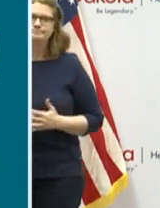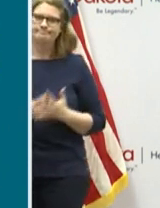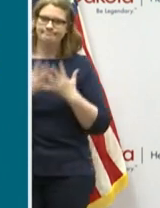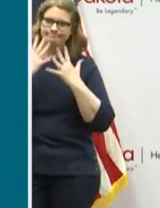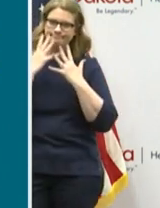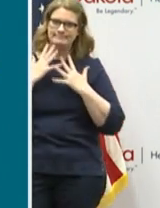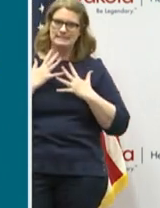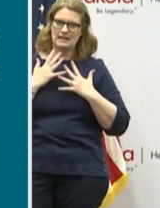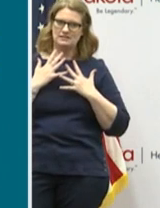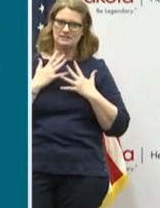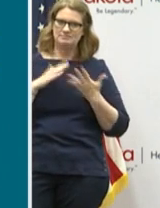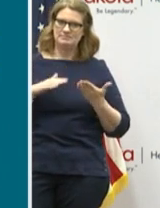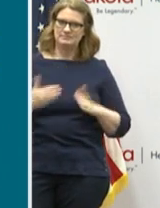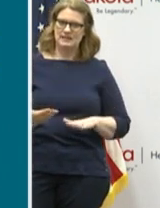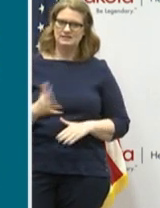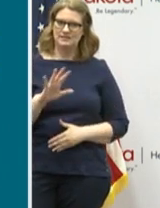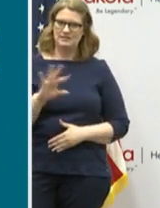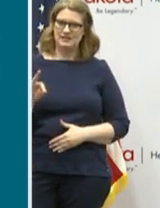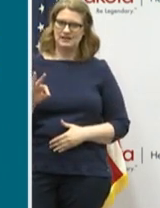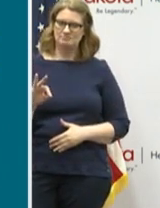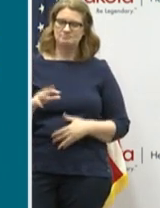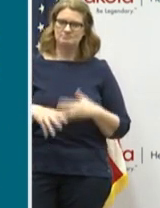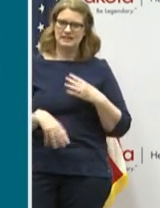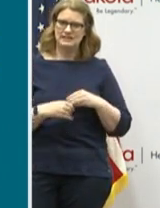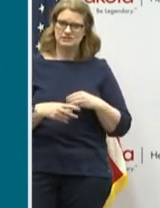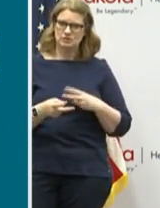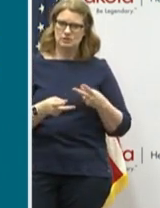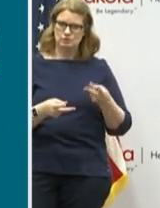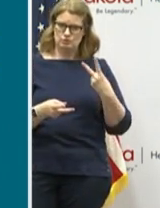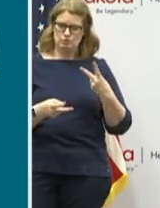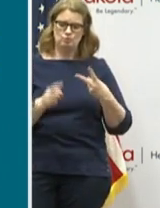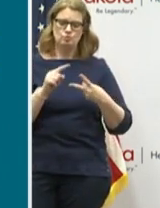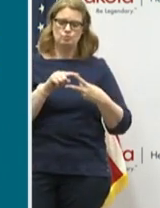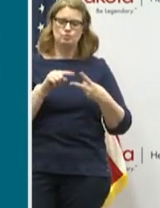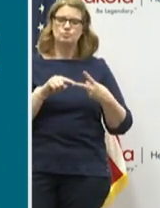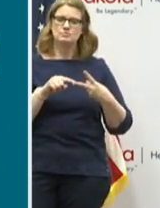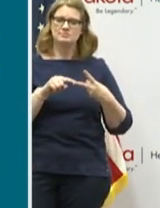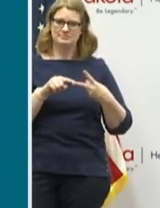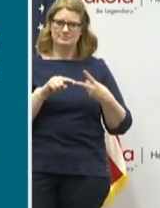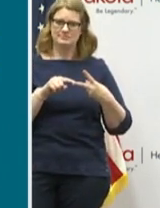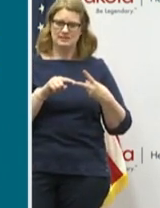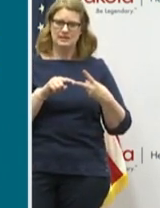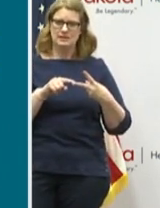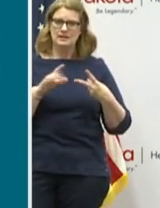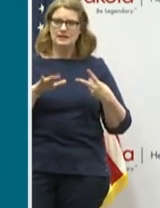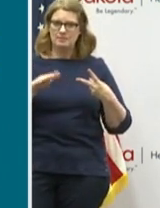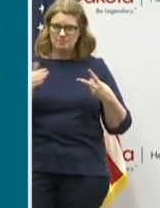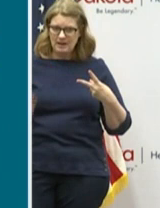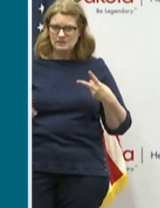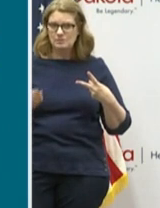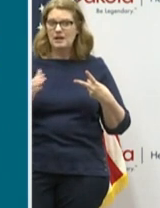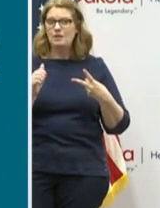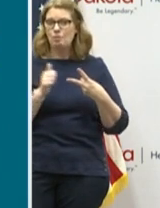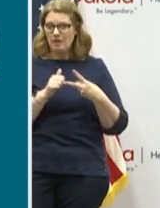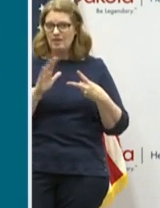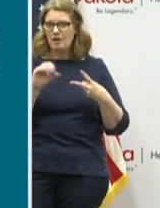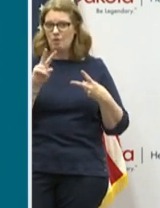COURSE, WE'VE HAD LOTS OF PEOPLE RECOVER, 1,882 RECOVERIES AND SADLY 59 DEATHS INCLUDING TWO